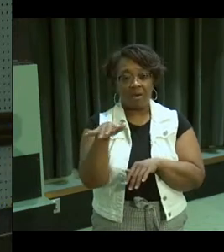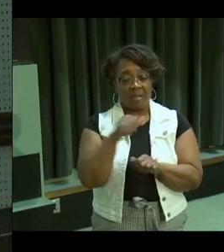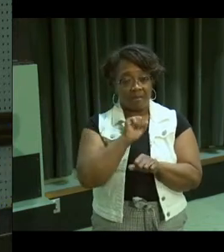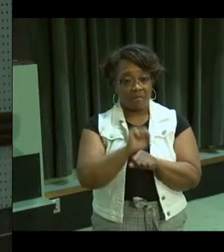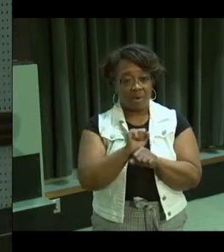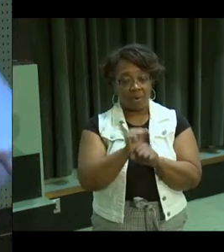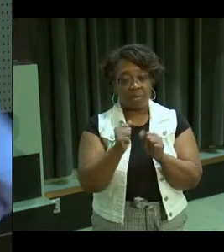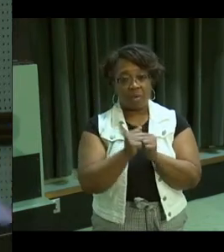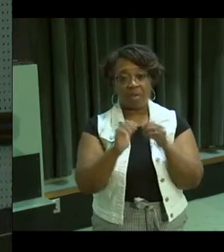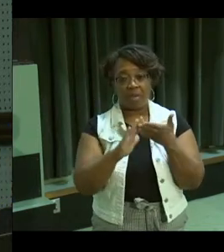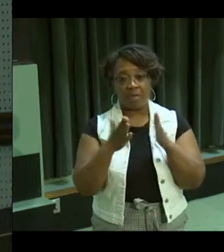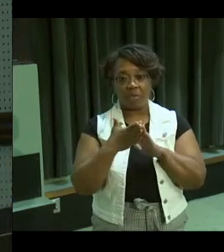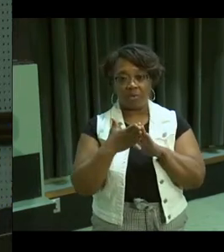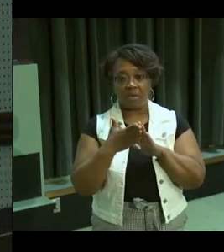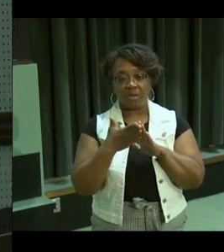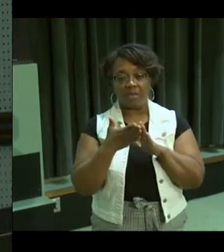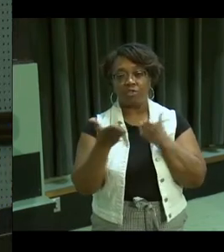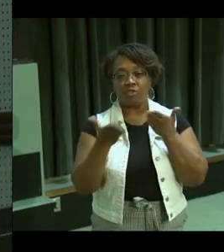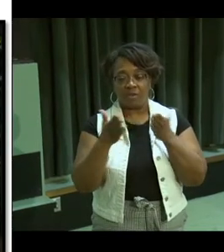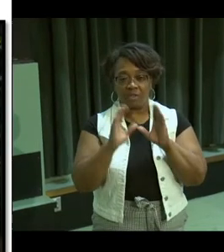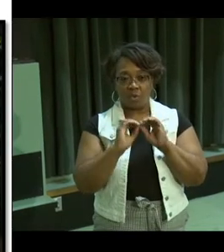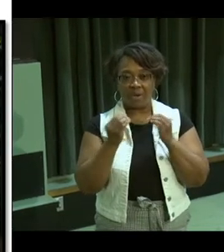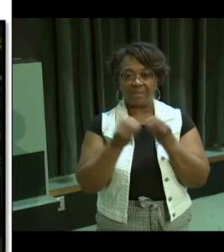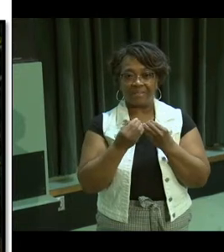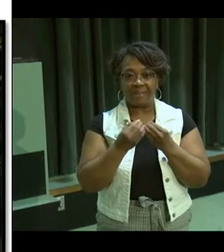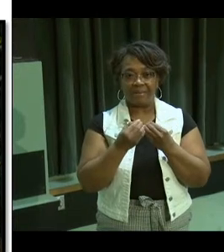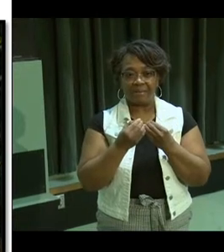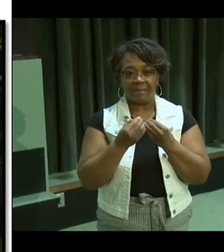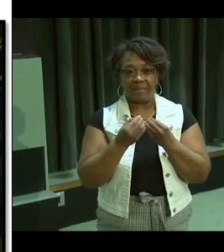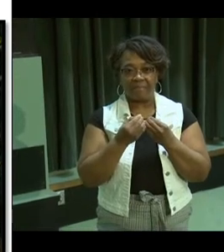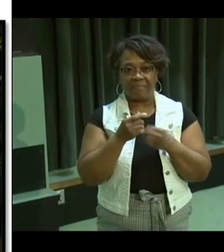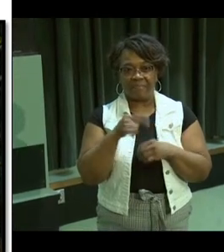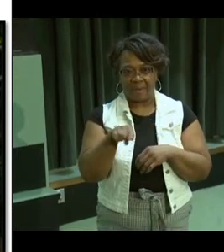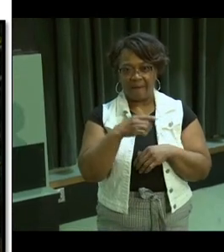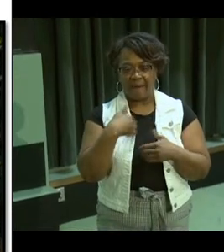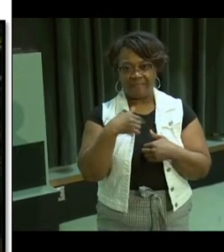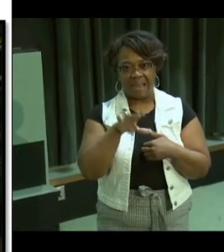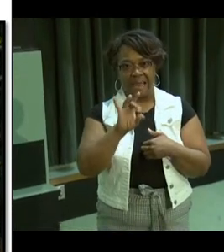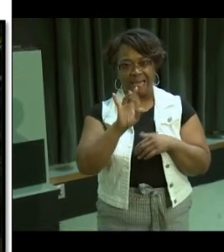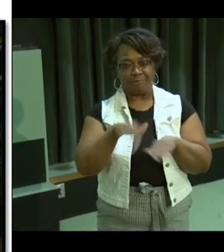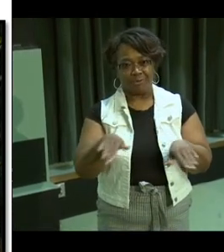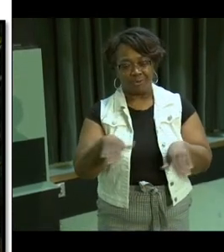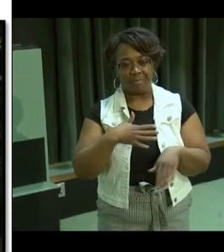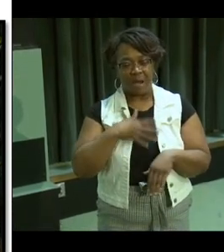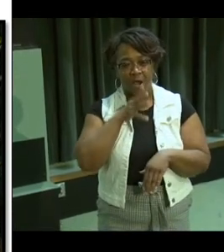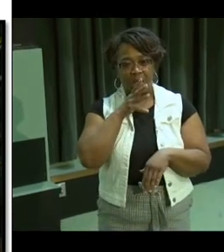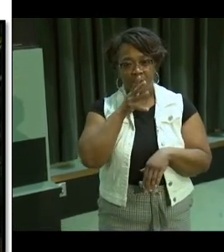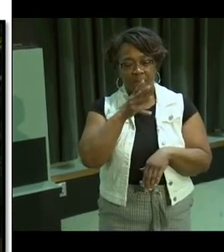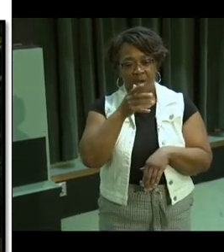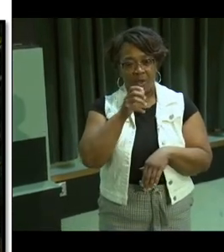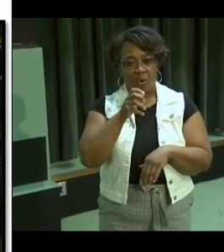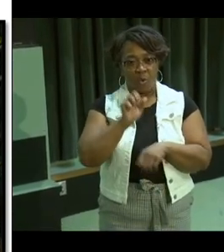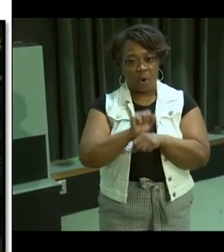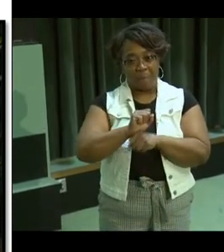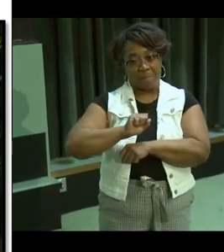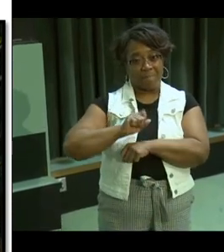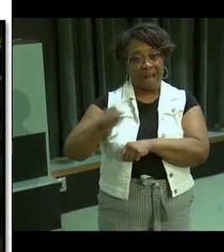service organization, they had